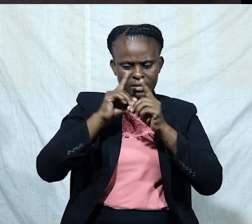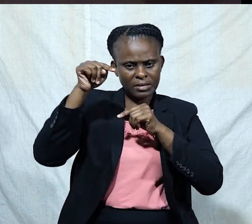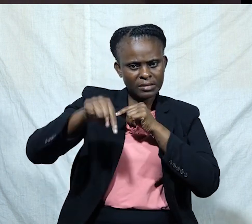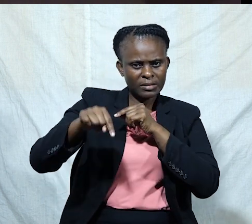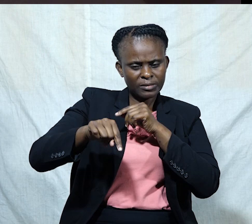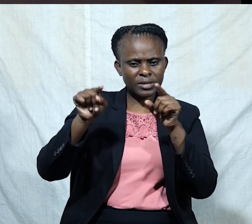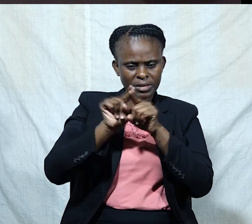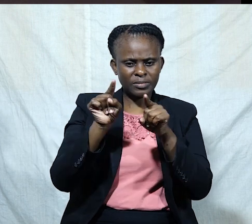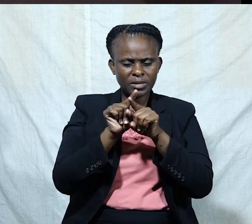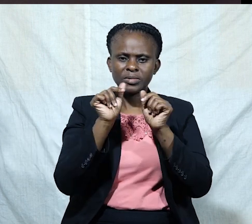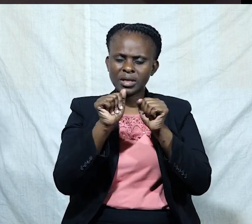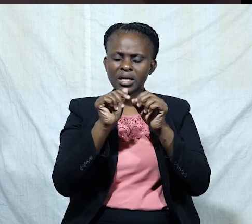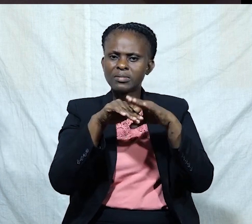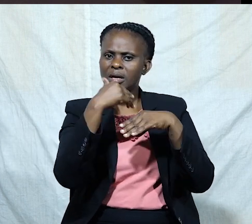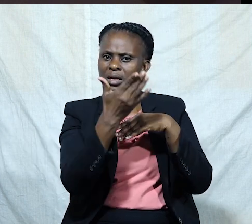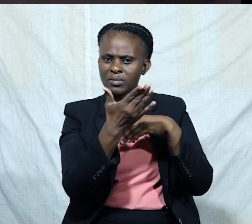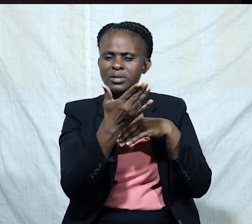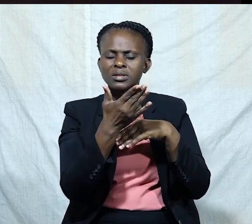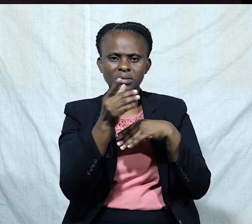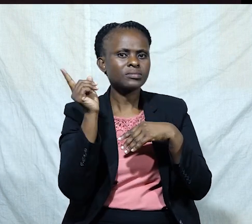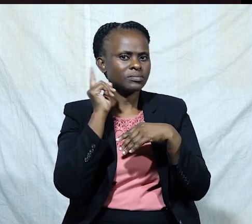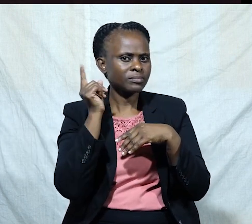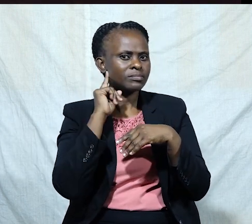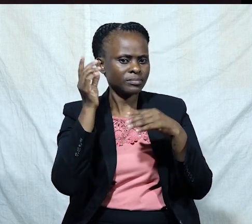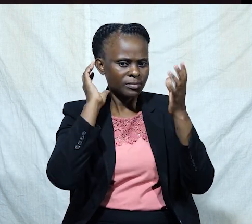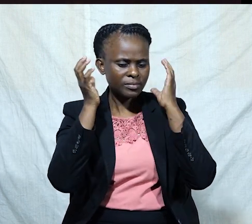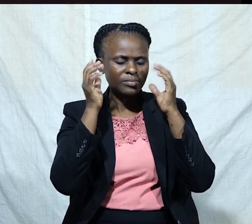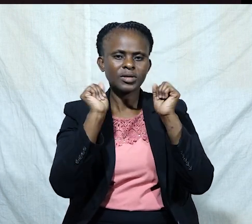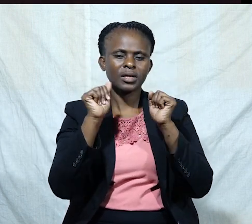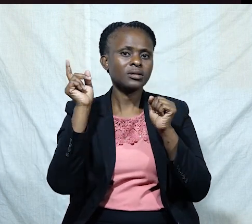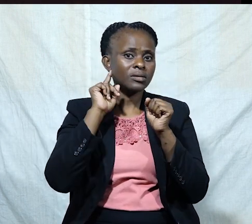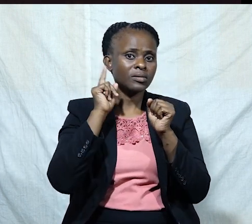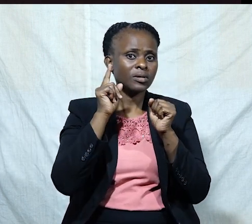putting out sound that they can hear. Because the primary issue about sign language